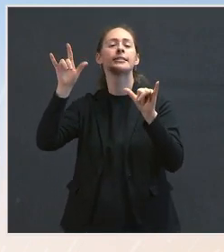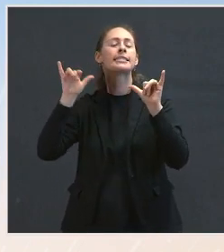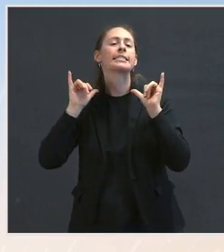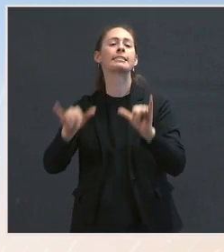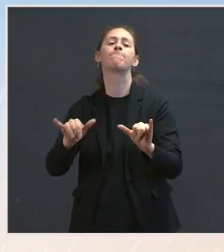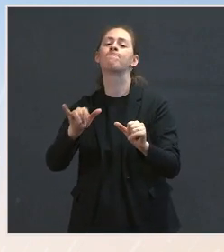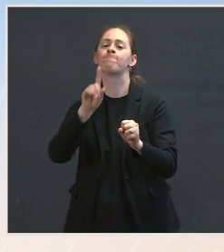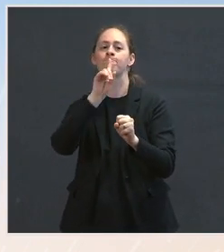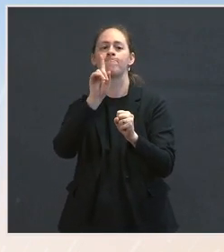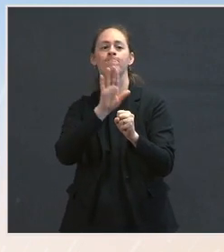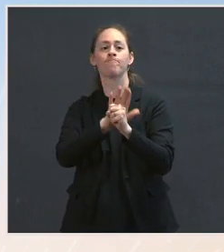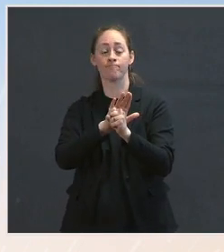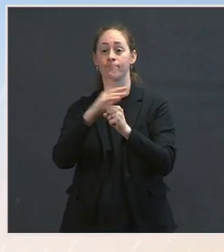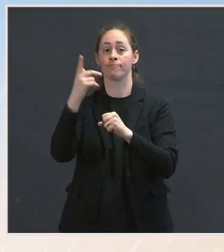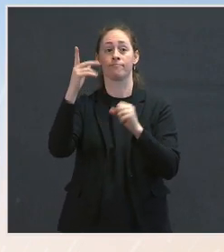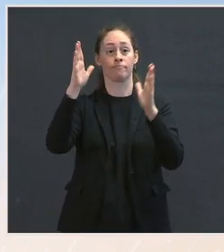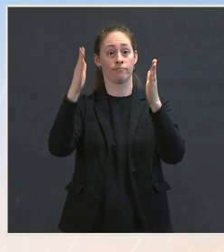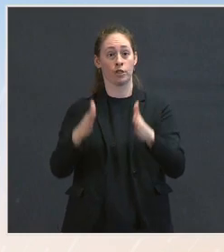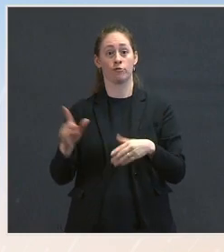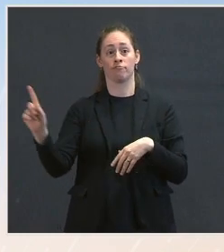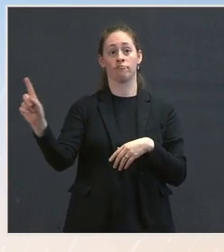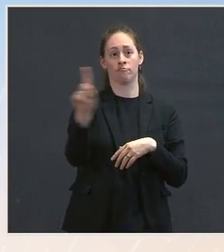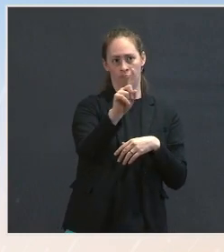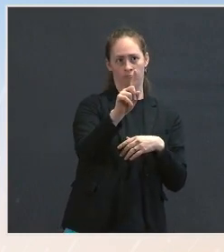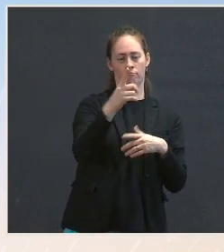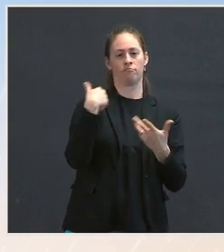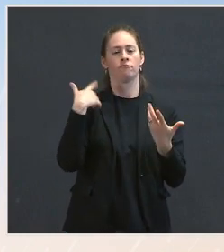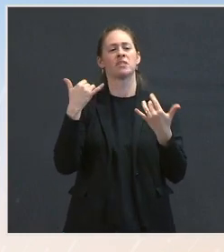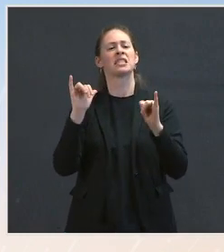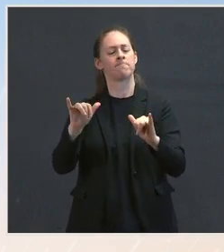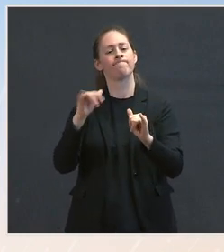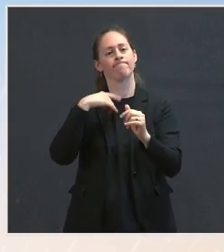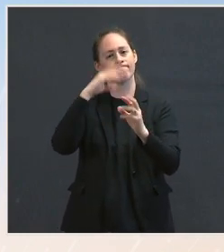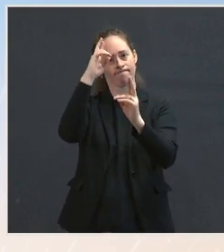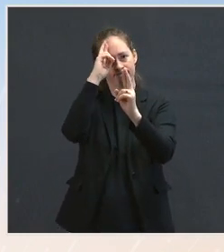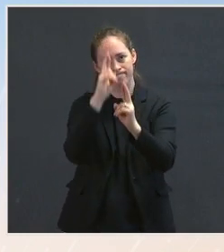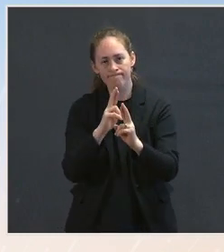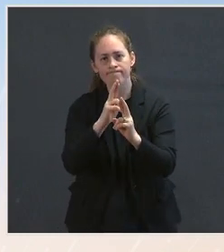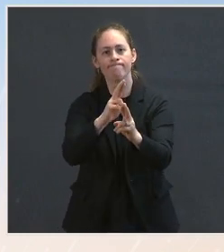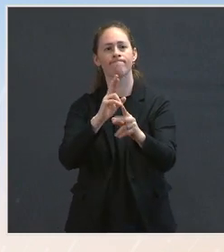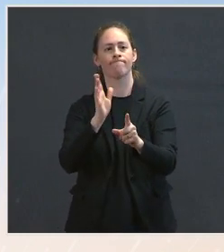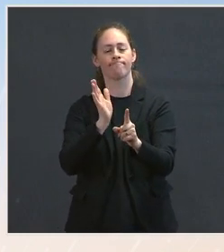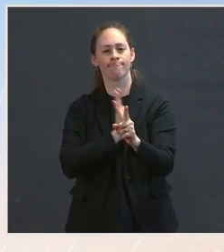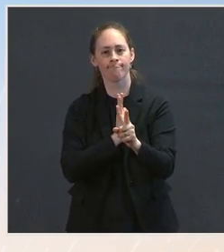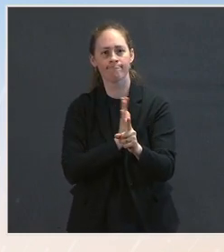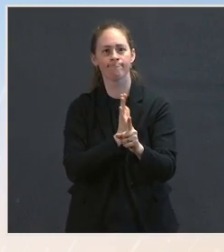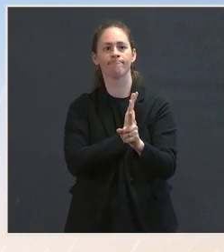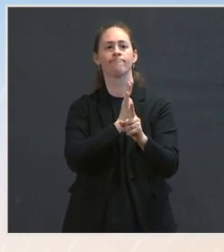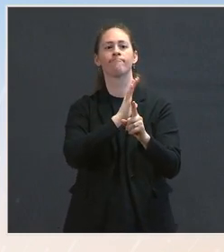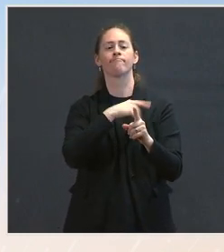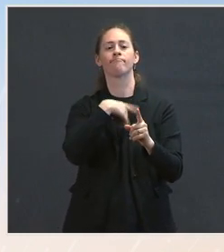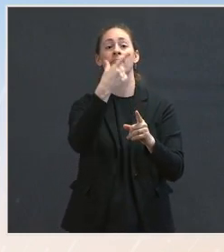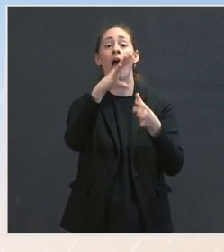they deserve to be treated with dignity and respect; their voice should be heard, not silenced; and any allegation should be reviewed.